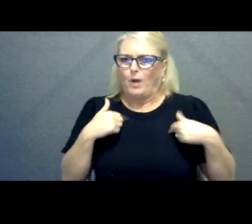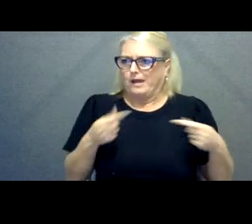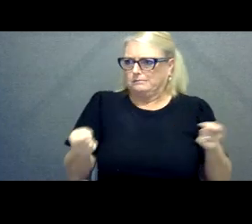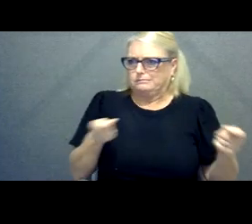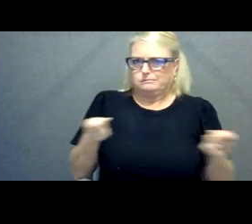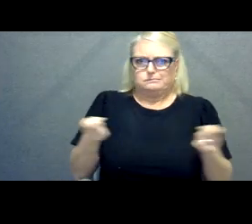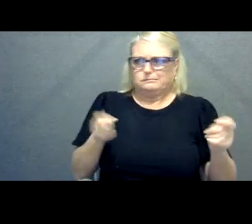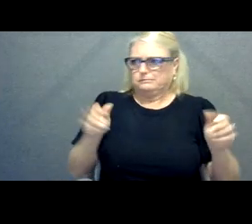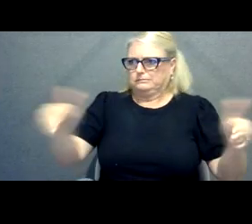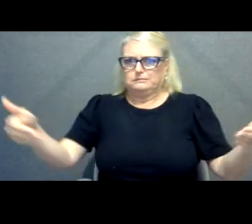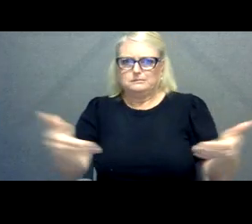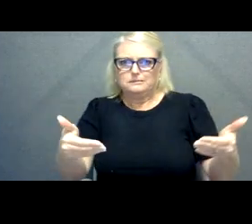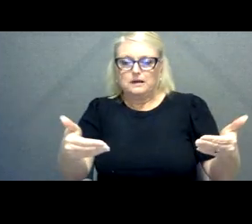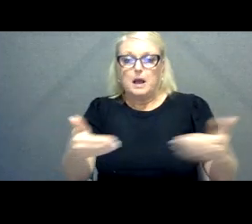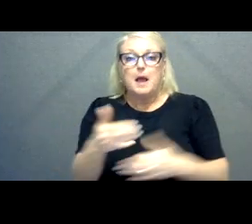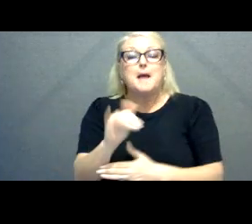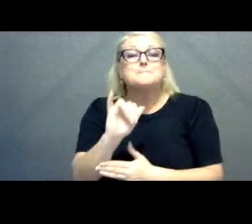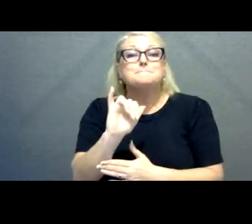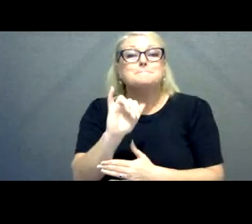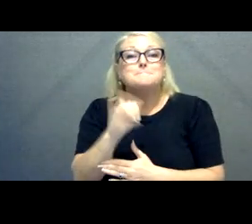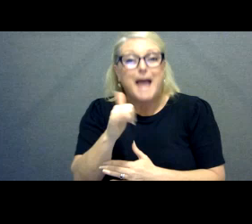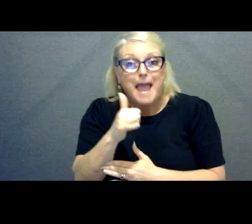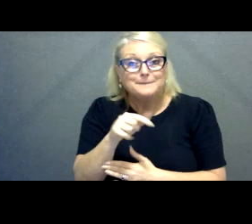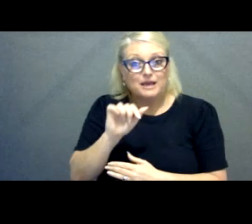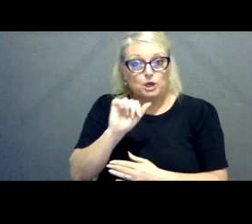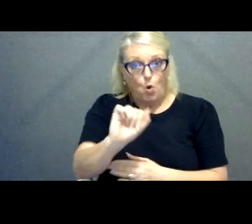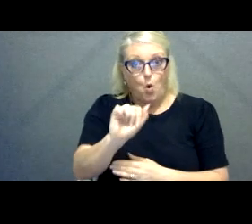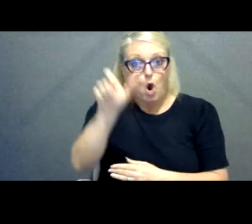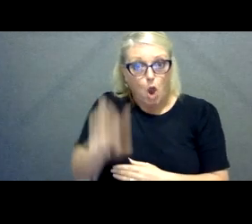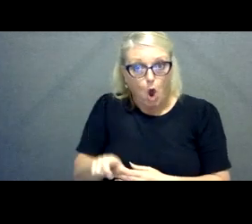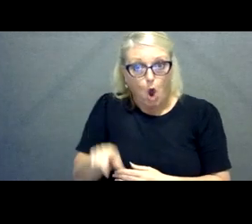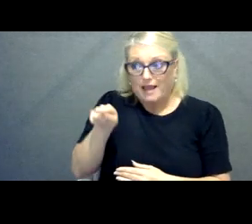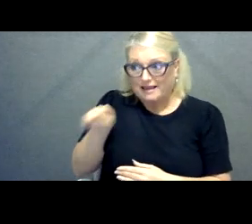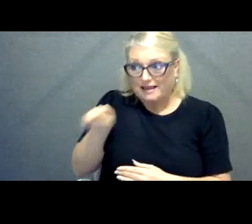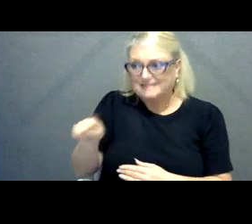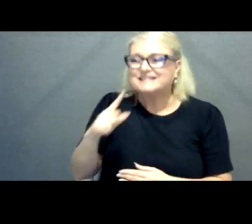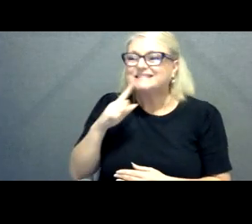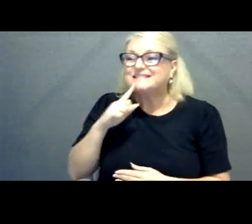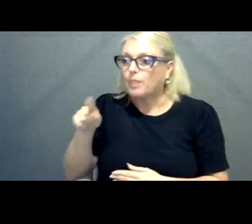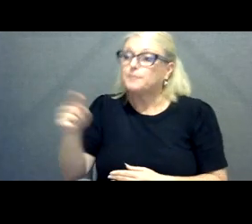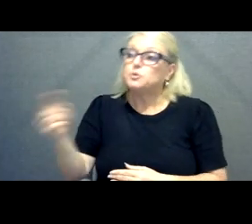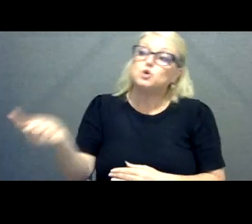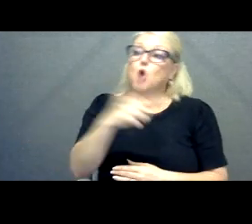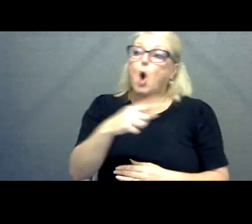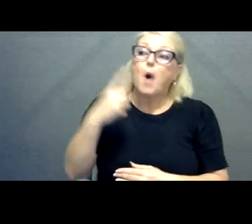client to one of our partners and they can assist the client to to complete the form as well on